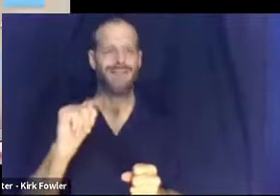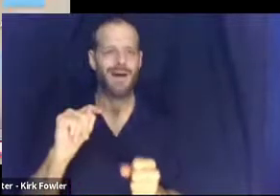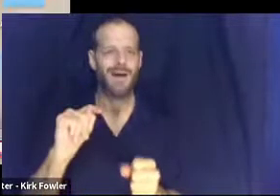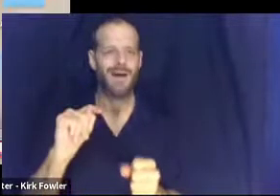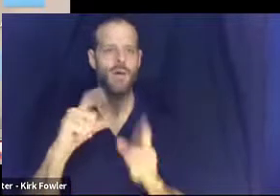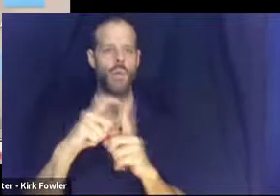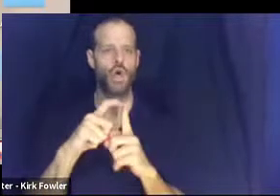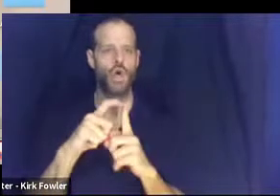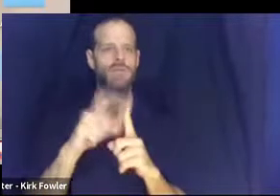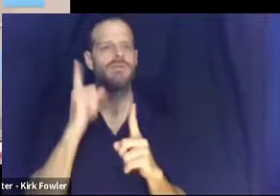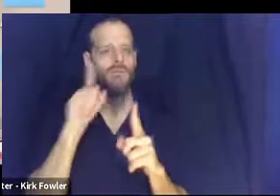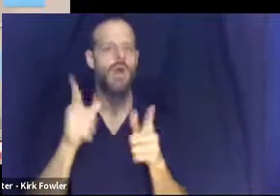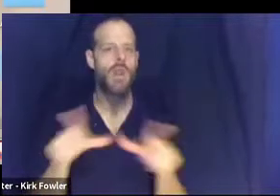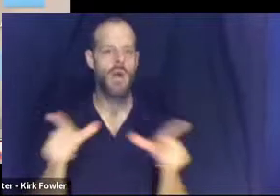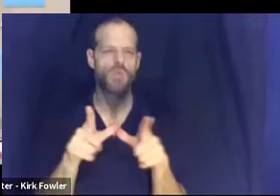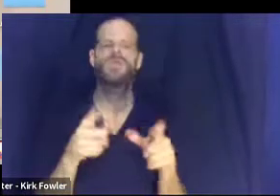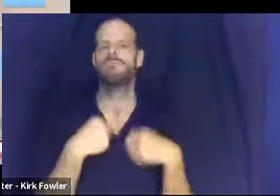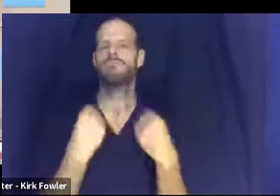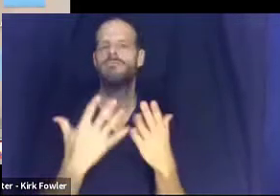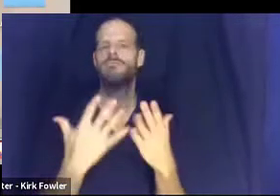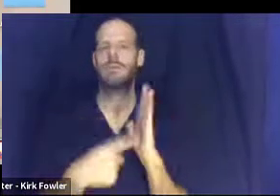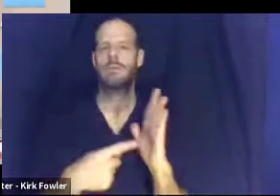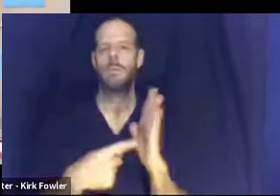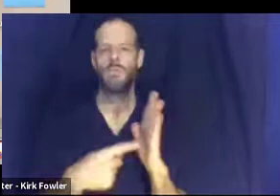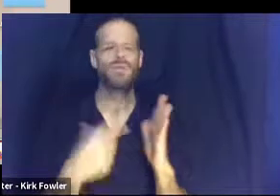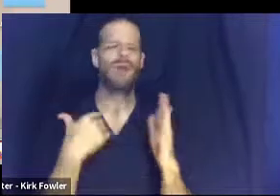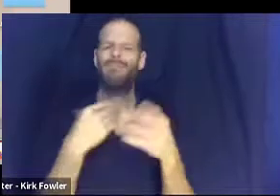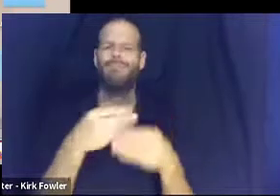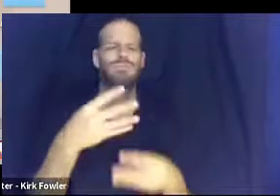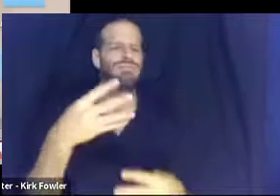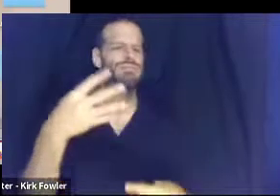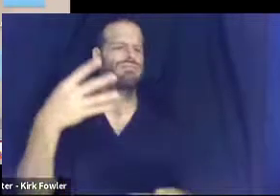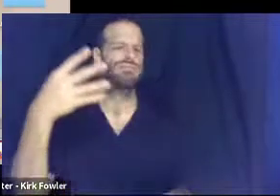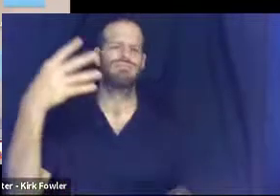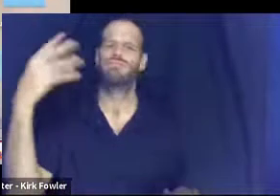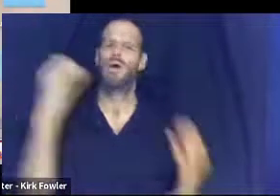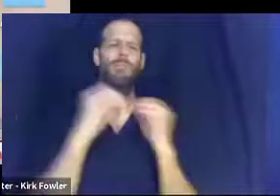I'll show you some examples of that. There's lots, lots more stuff I could tell you about salient feature instruction here.